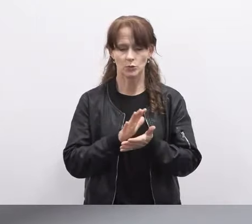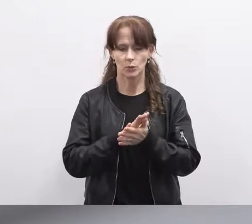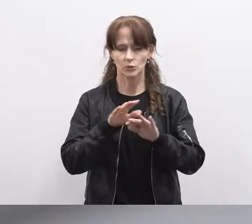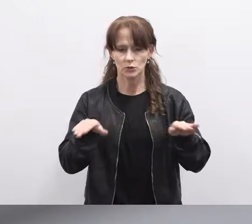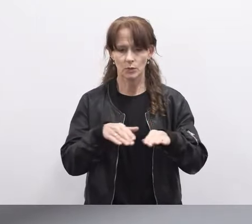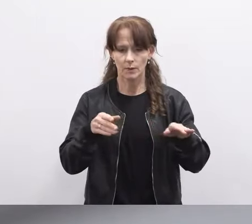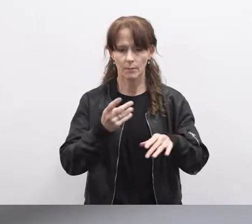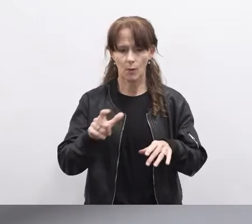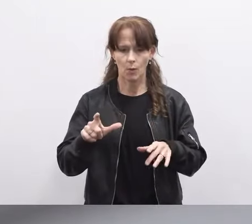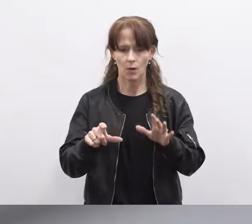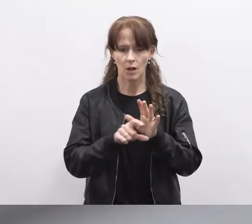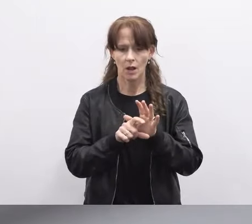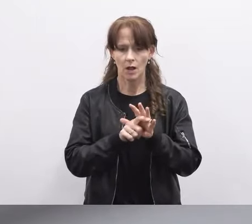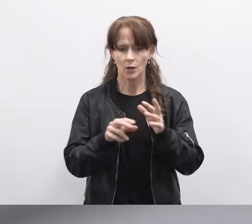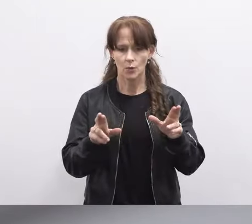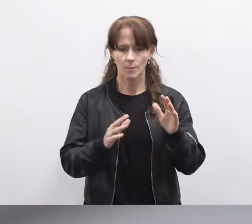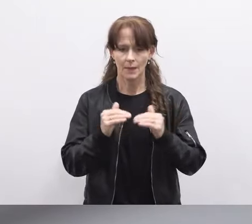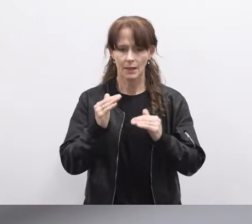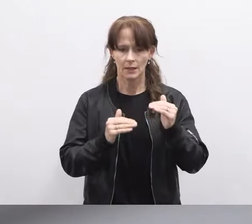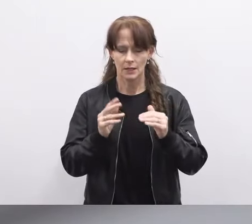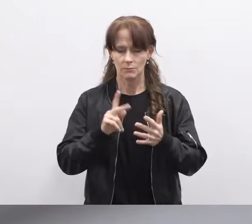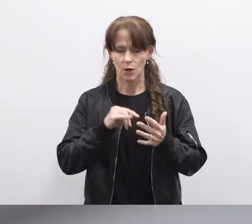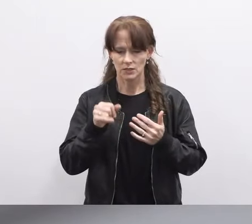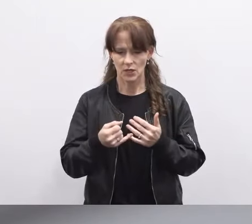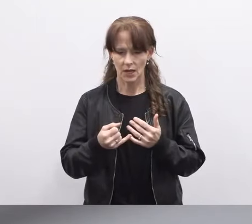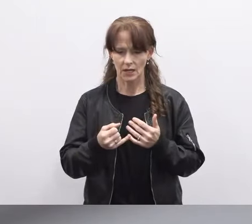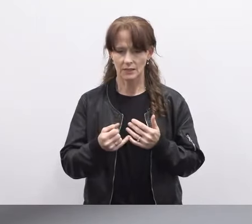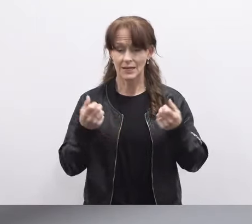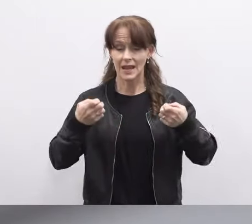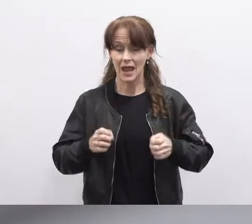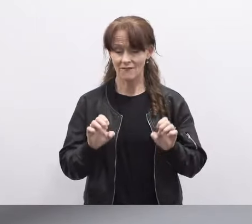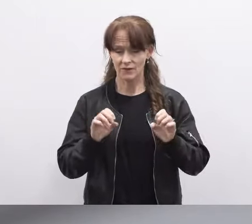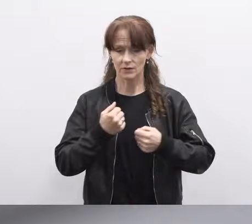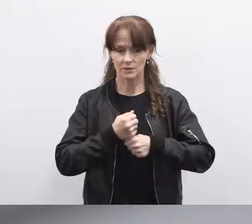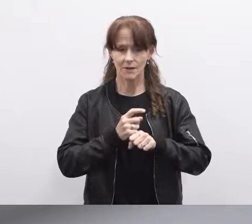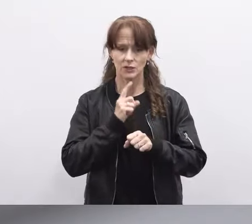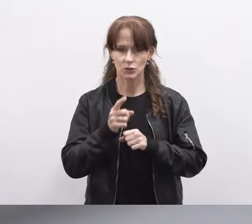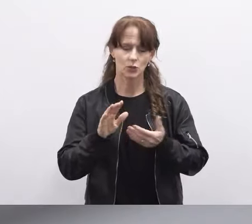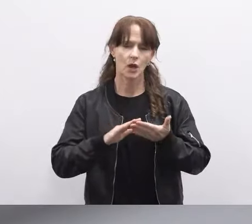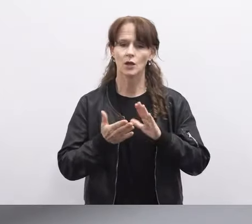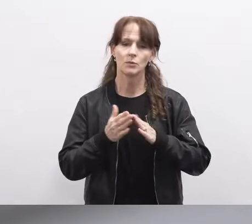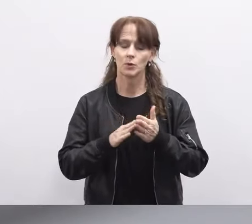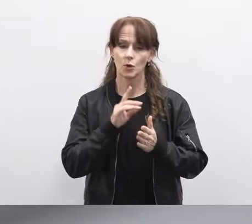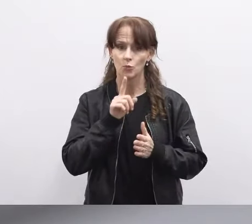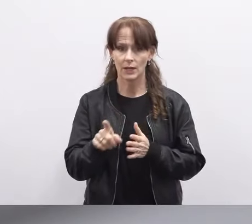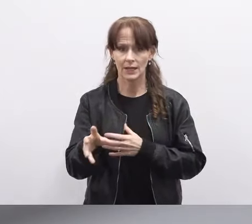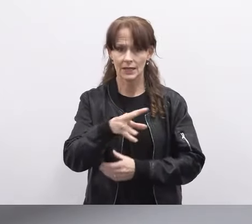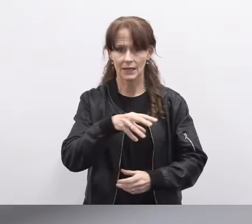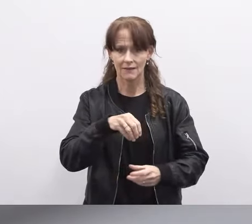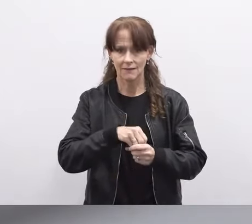and locker room building projects. And so in an effort to ensure our community is really engaged and informed